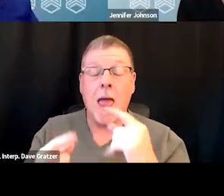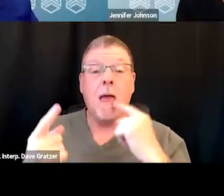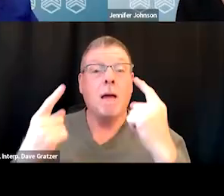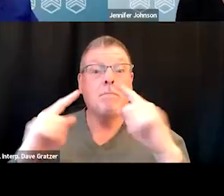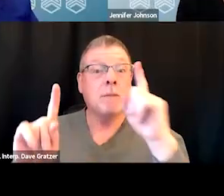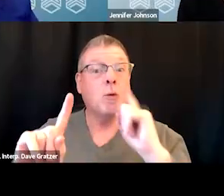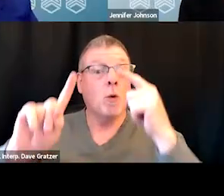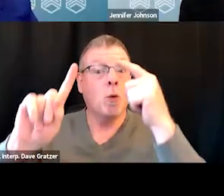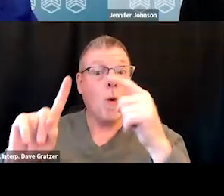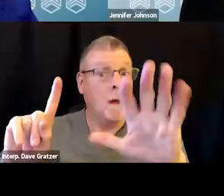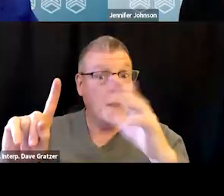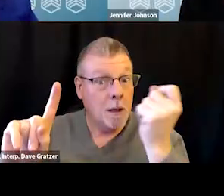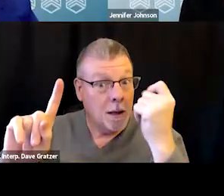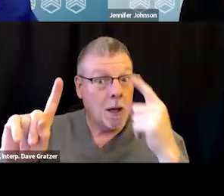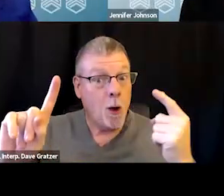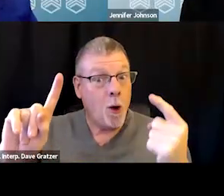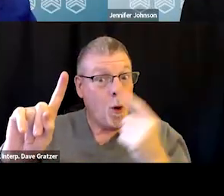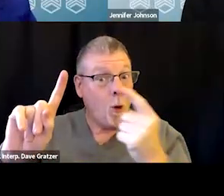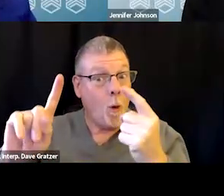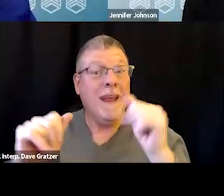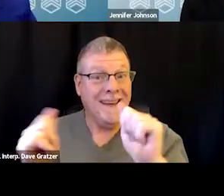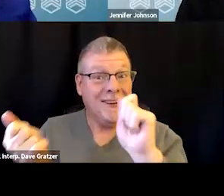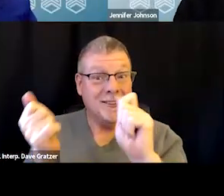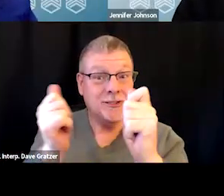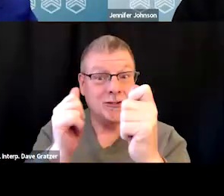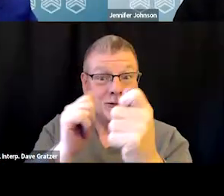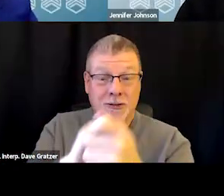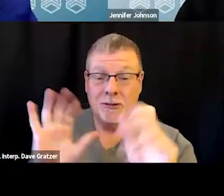That goal may change through the course of the day, but we have to, we have